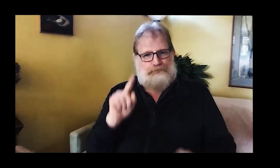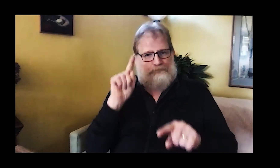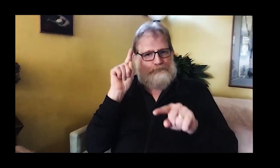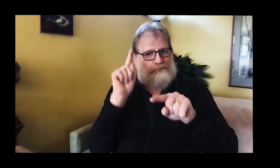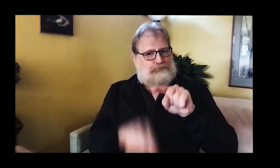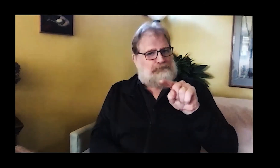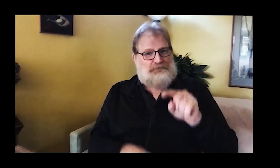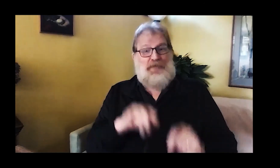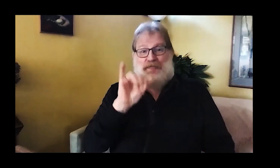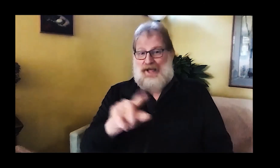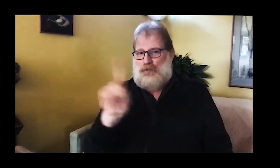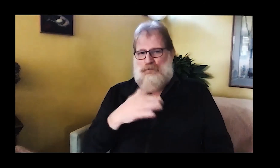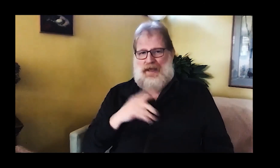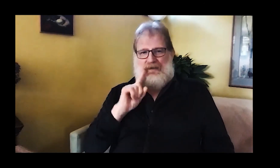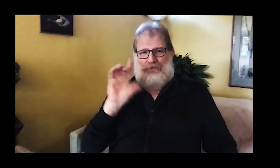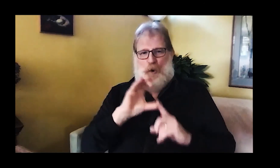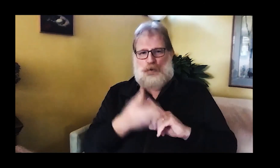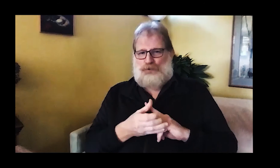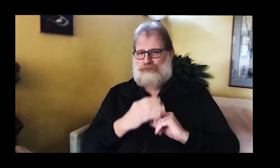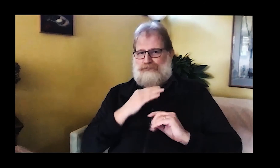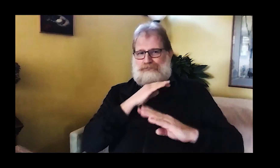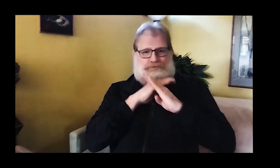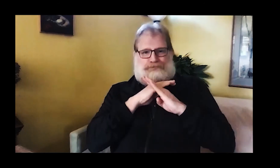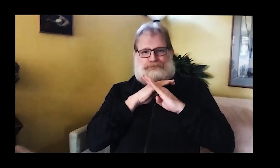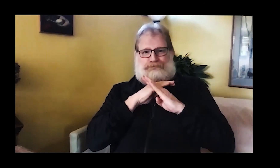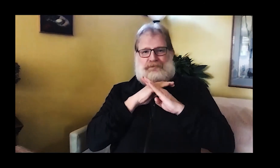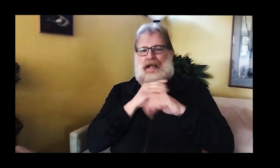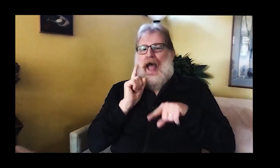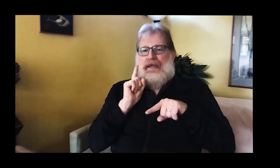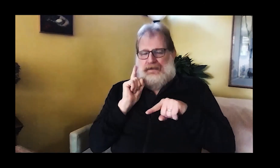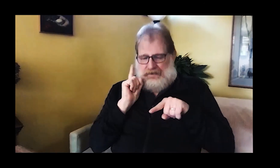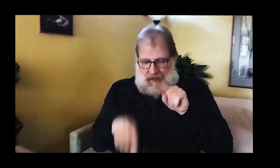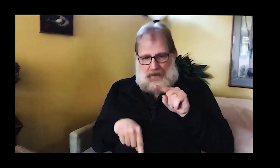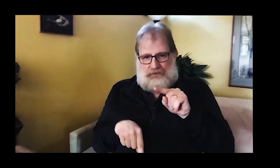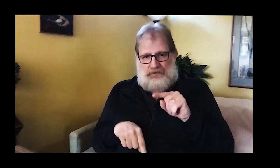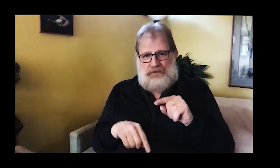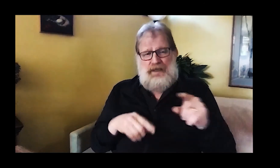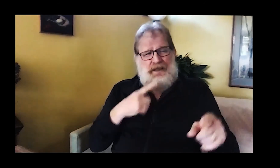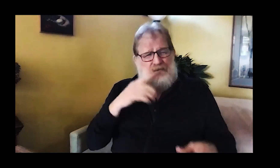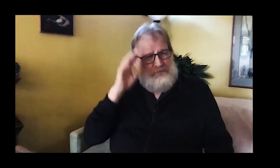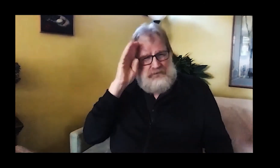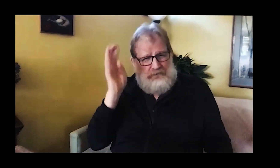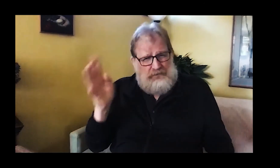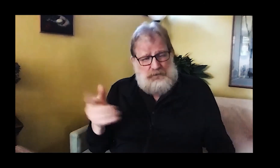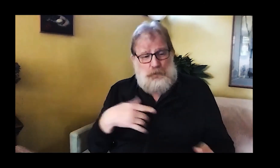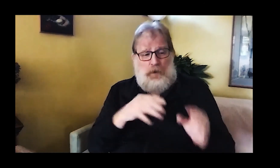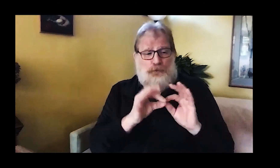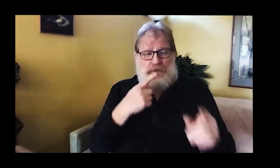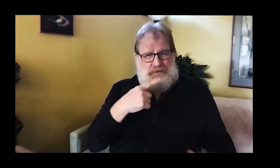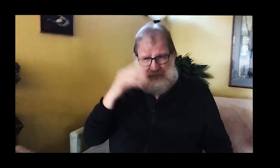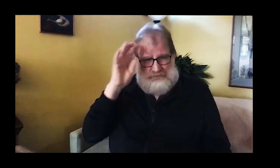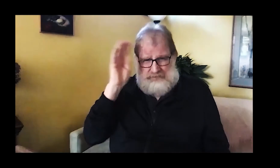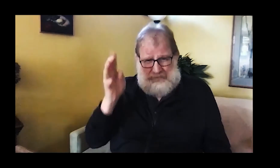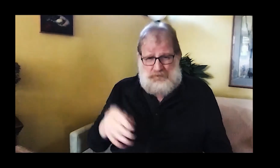did not sit well with me. That's where my Deaf culture alarms went off. I said I can't do that.